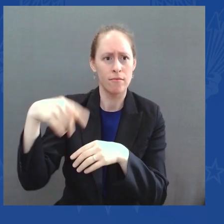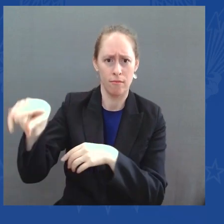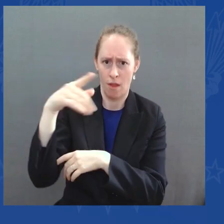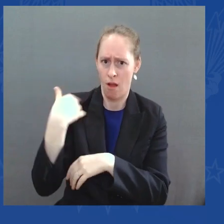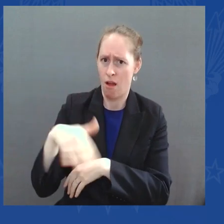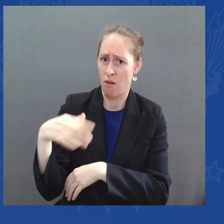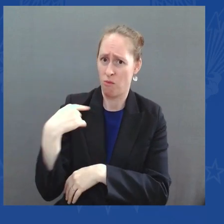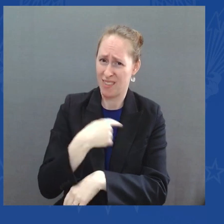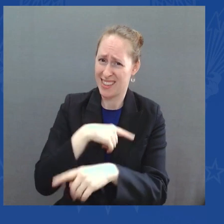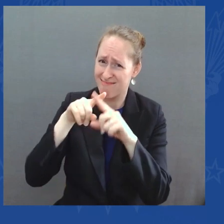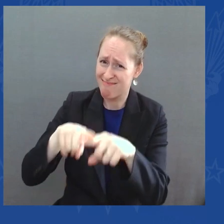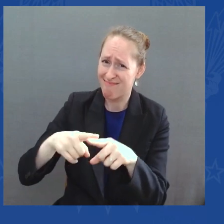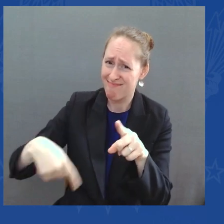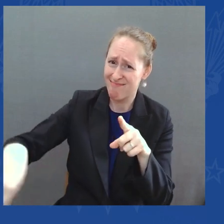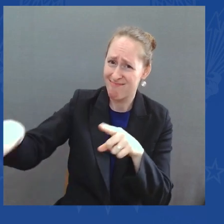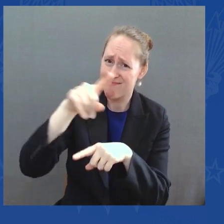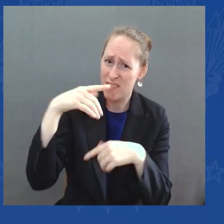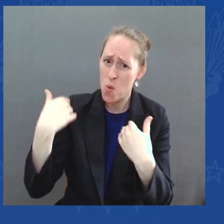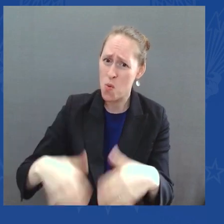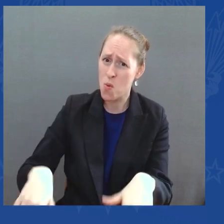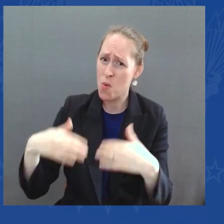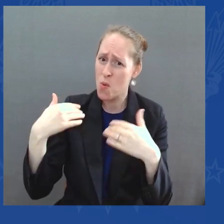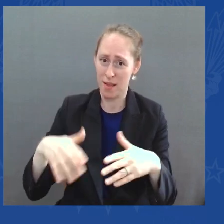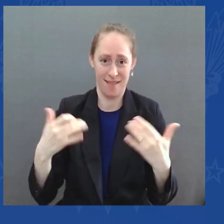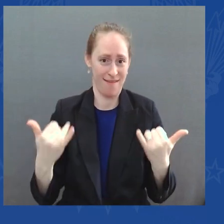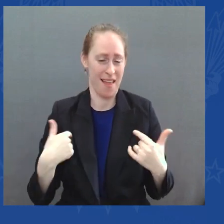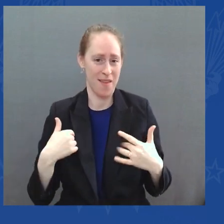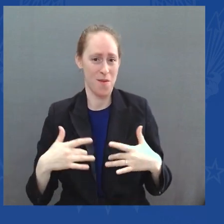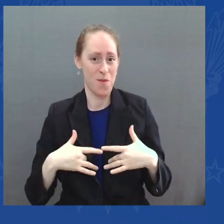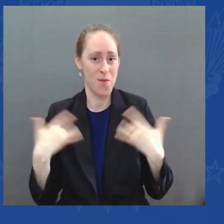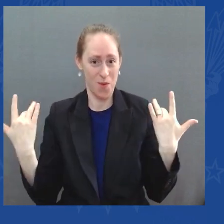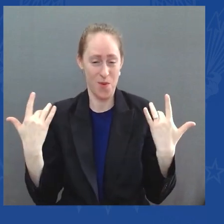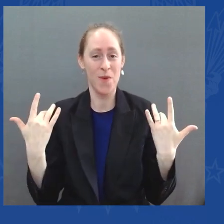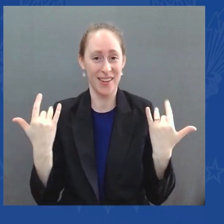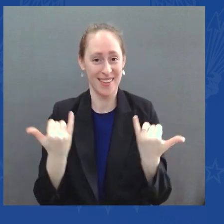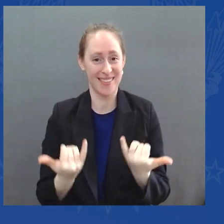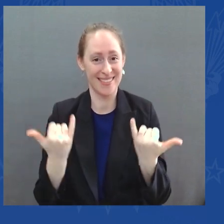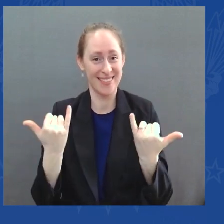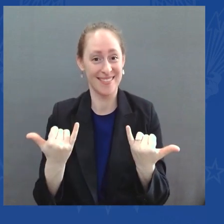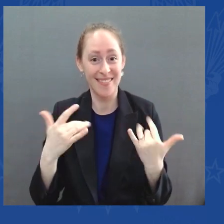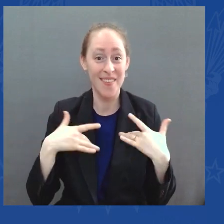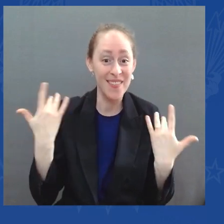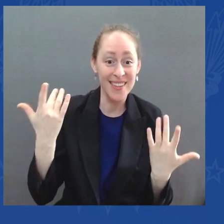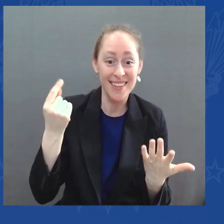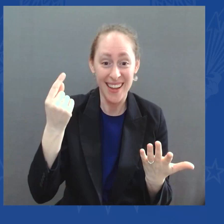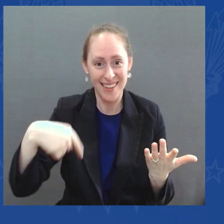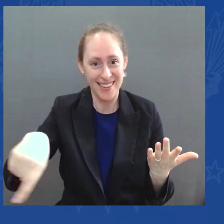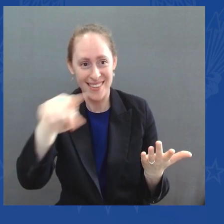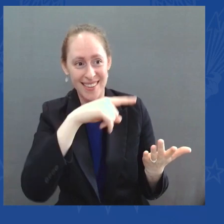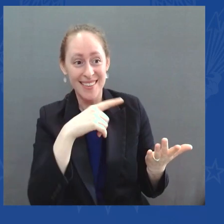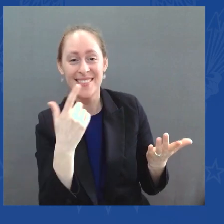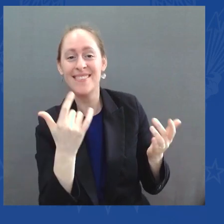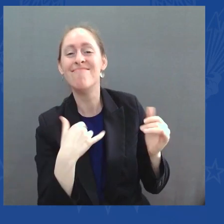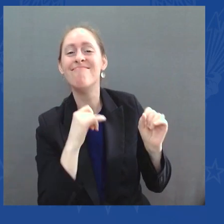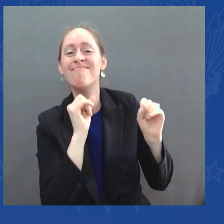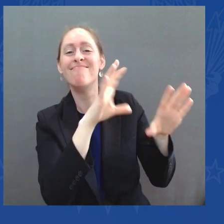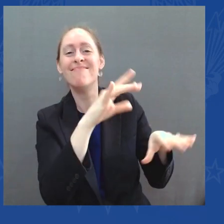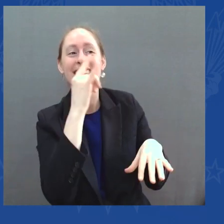because it was our first time taking our kids to daycare. And as I was getting ready for that because I knew this event was coming up,